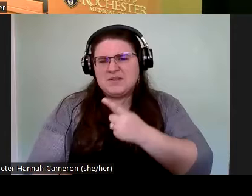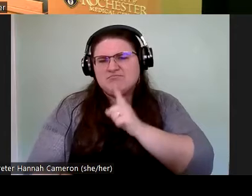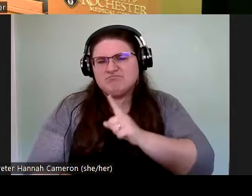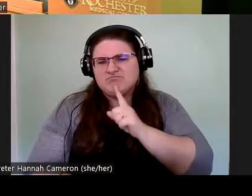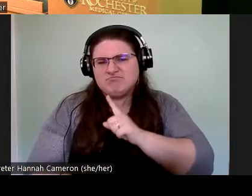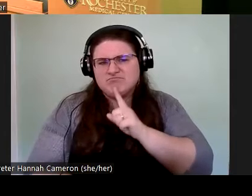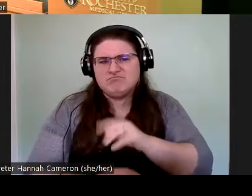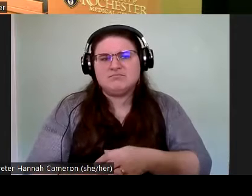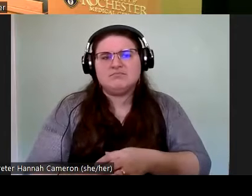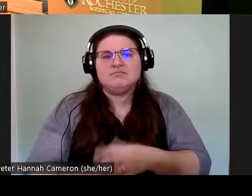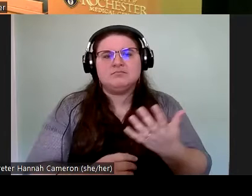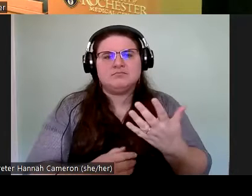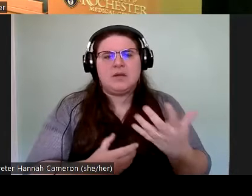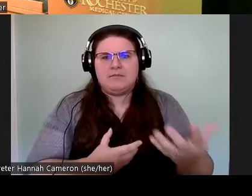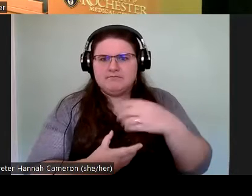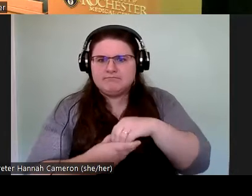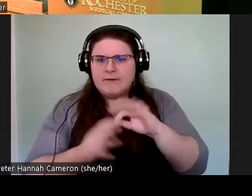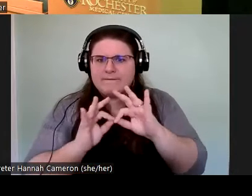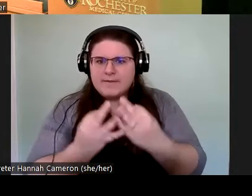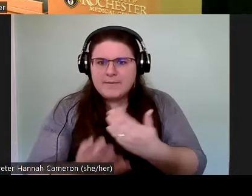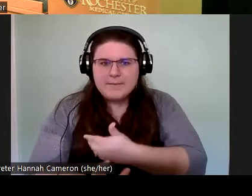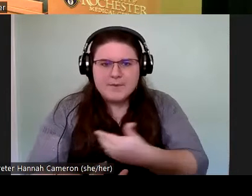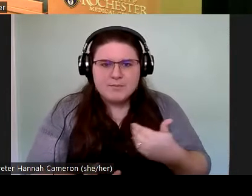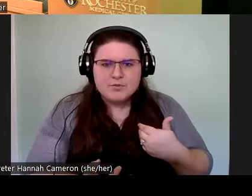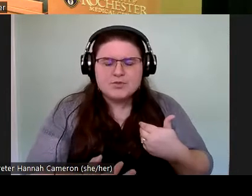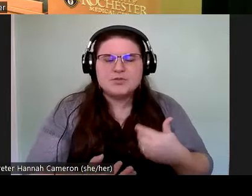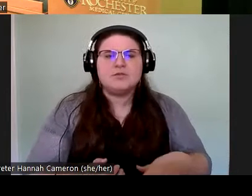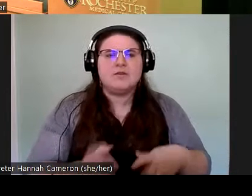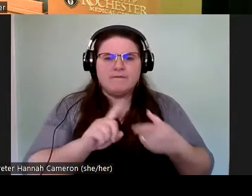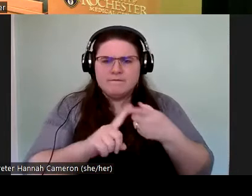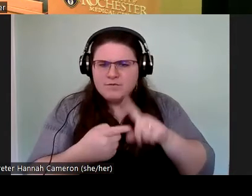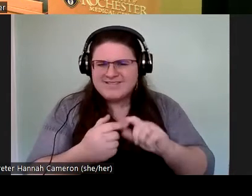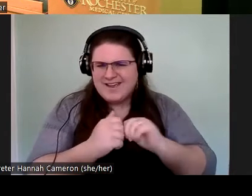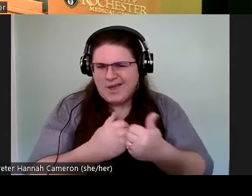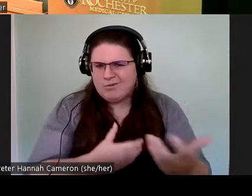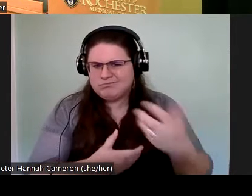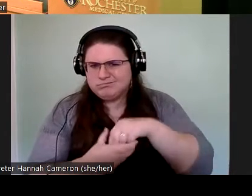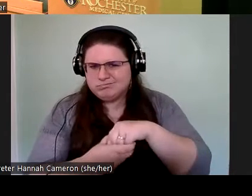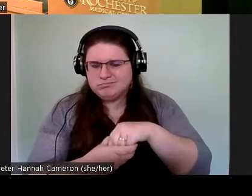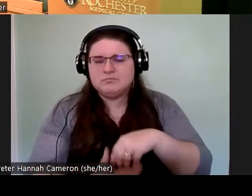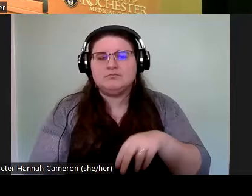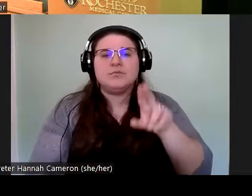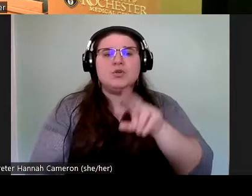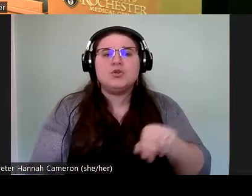meaningfully engage family members and friends so the US surgeon general's report that came out in